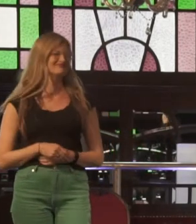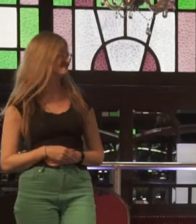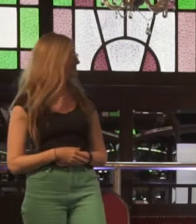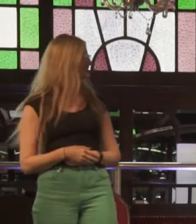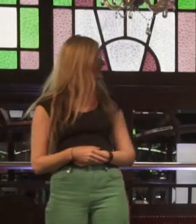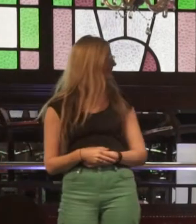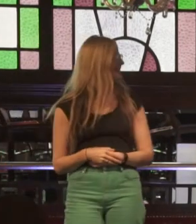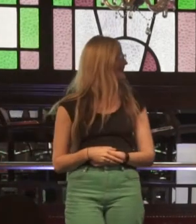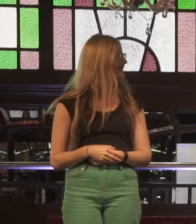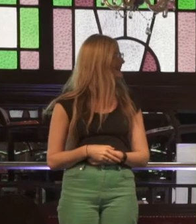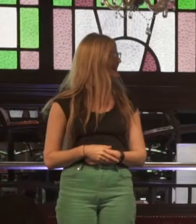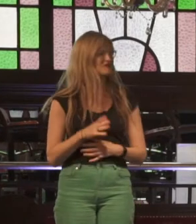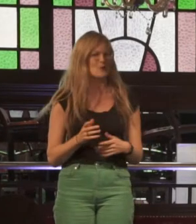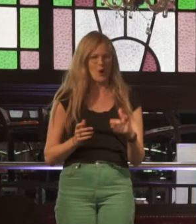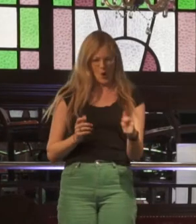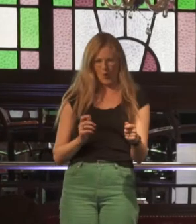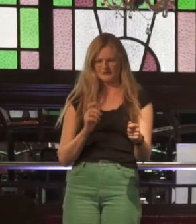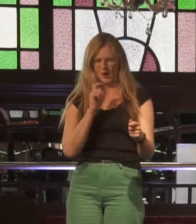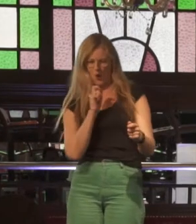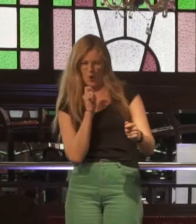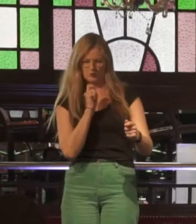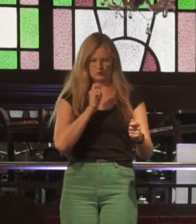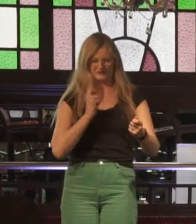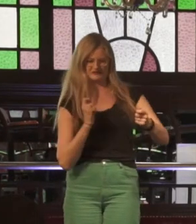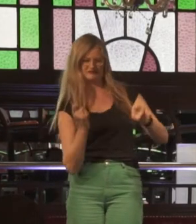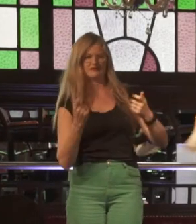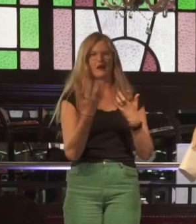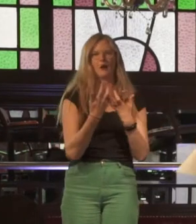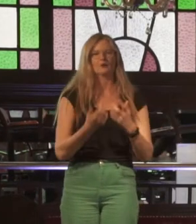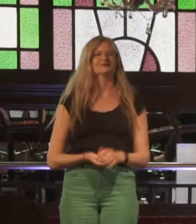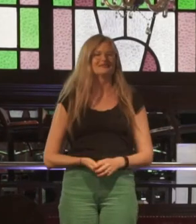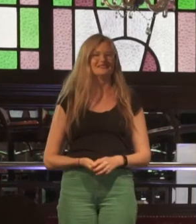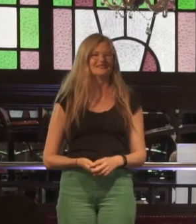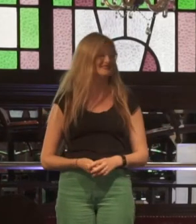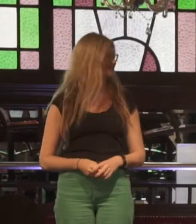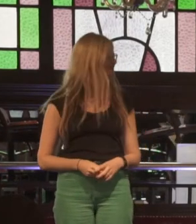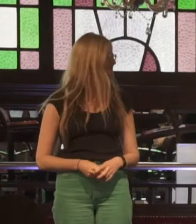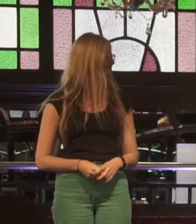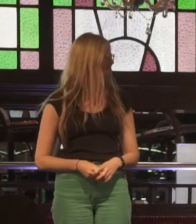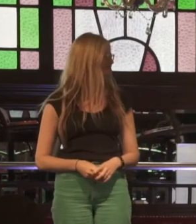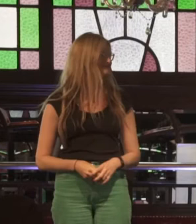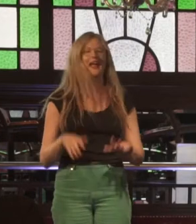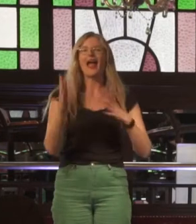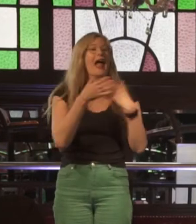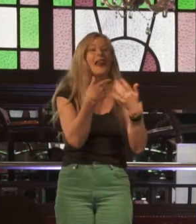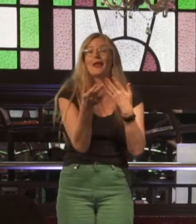but it's a bit tricky to hold the mic and then do it. So that's next. Anyway! Right. Okay.